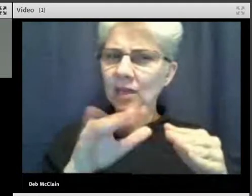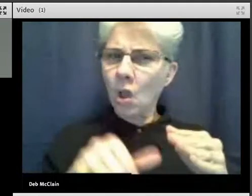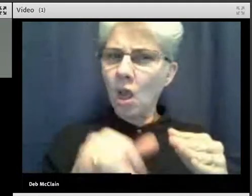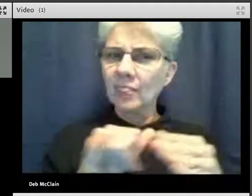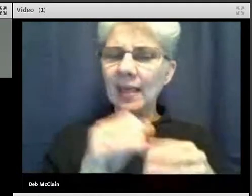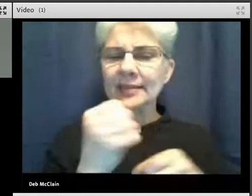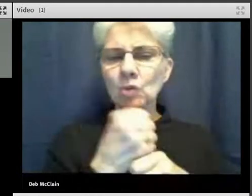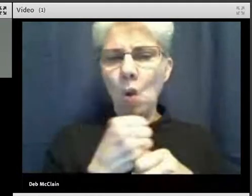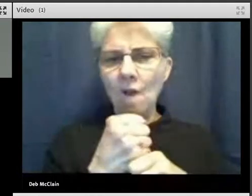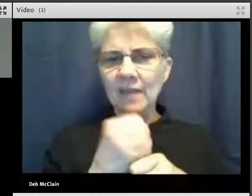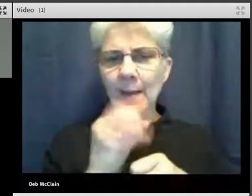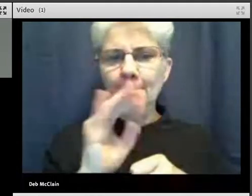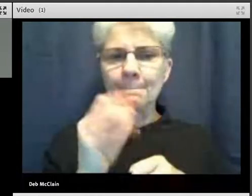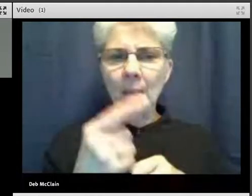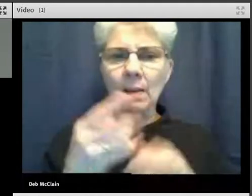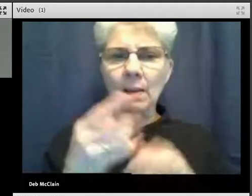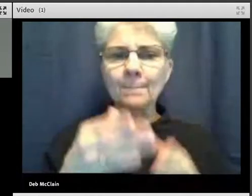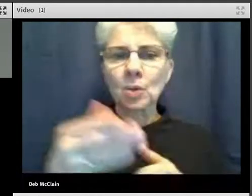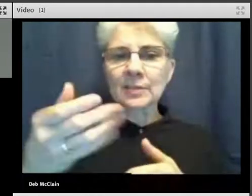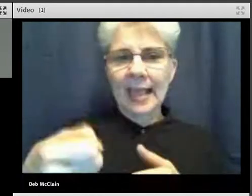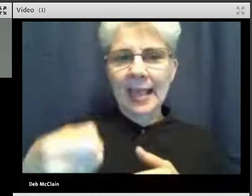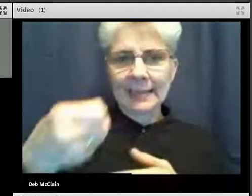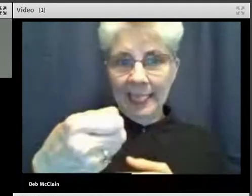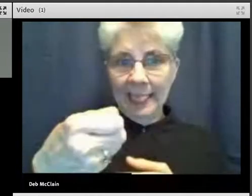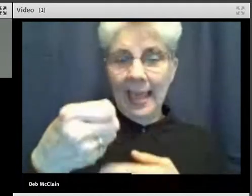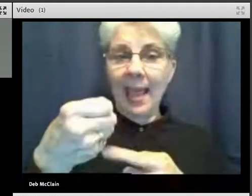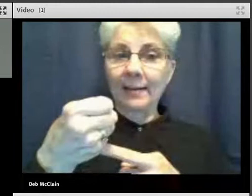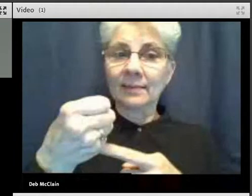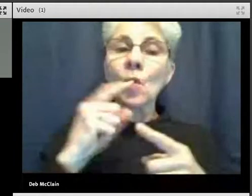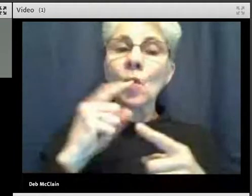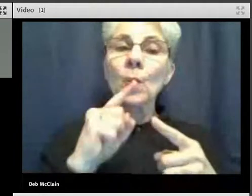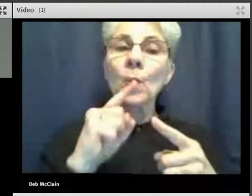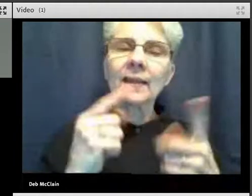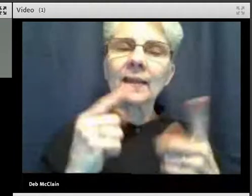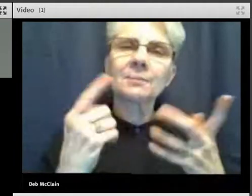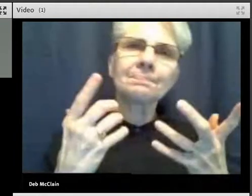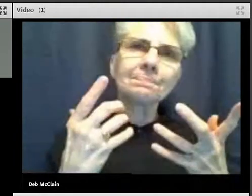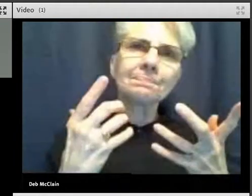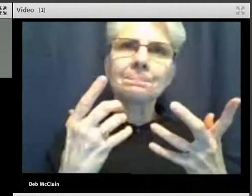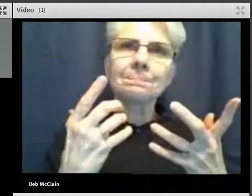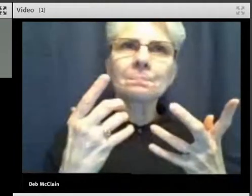but definitely focusing on that it's a coffee mug. A person's hand is in it.